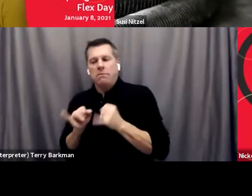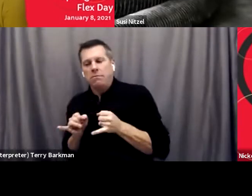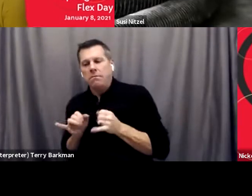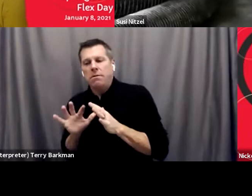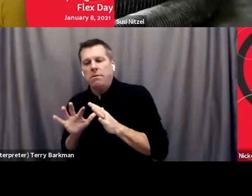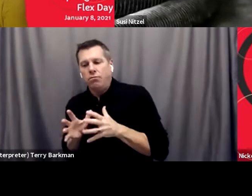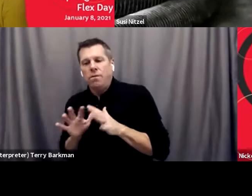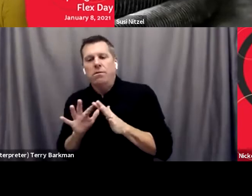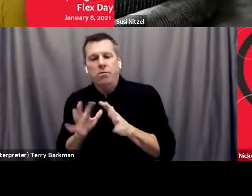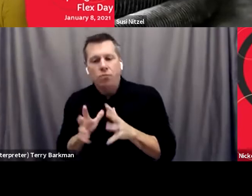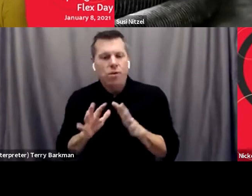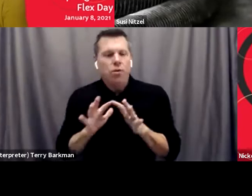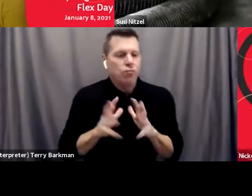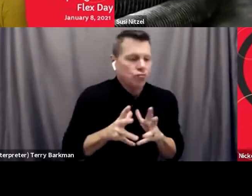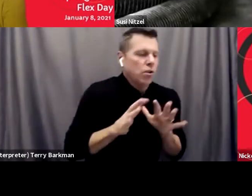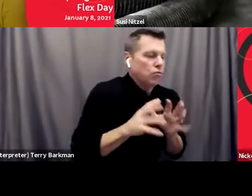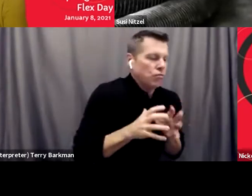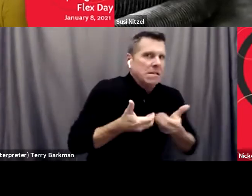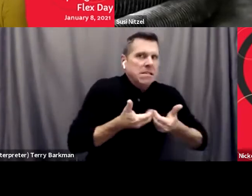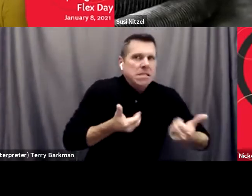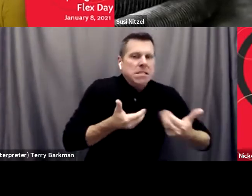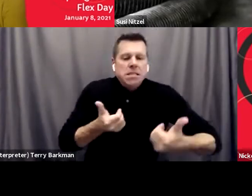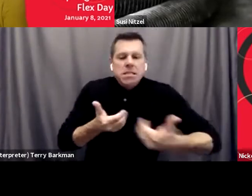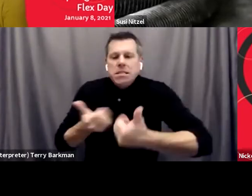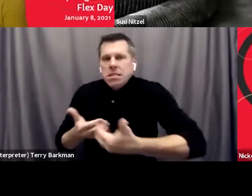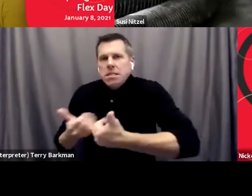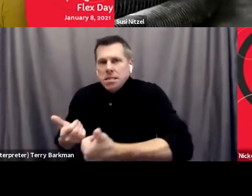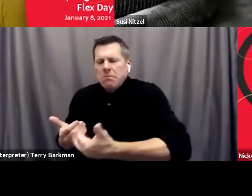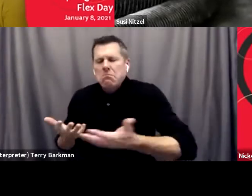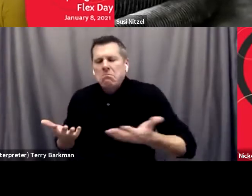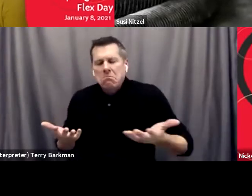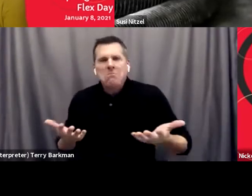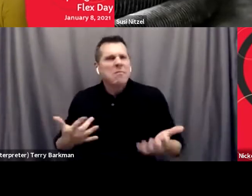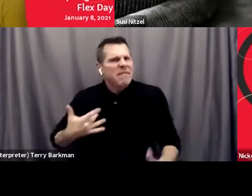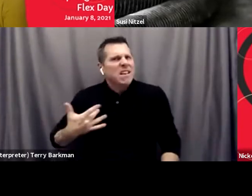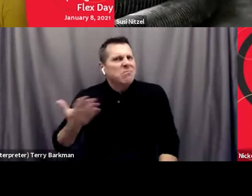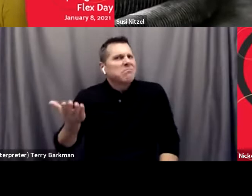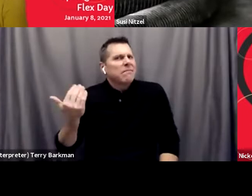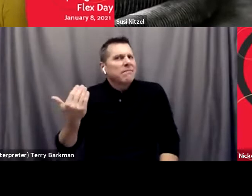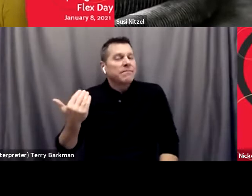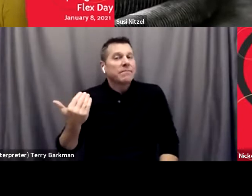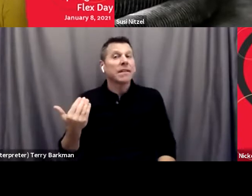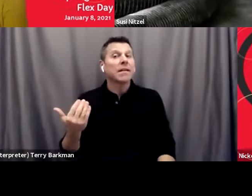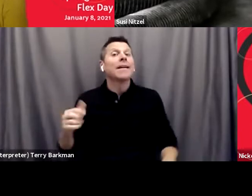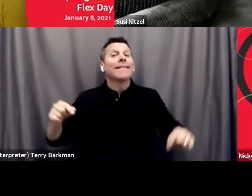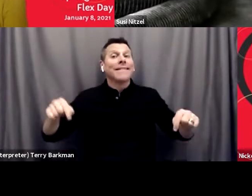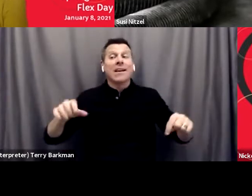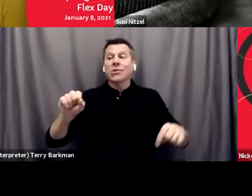our individual silos within our roles on campus. But again, you know, as Suzy is mentioning, with the classified